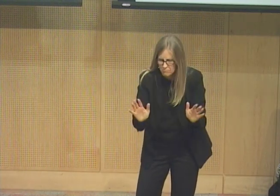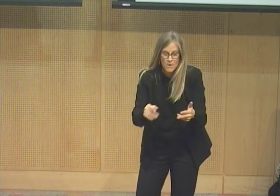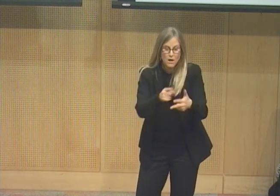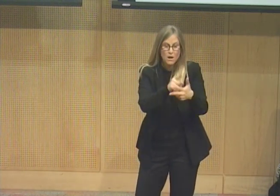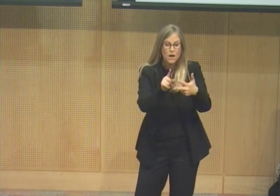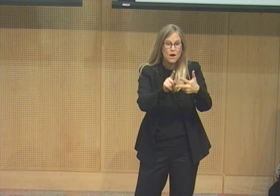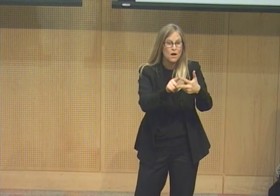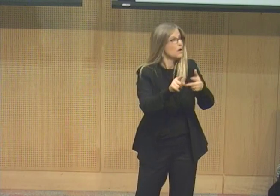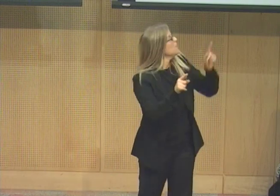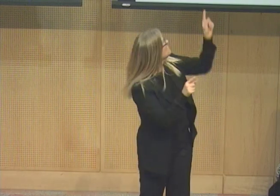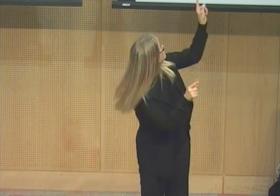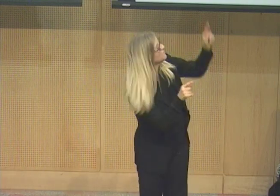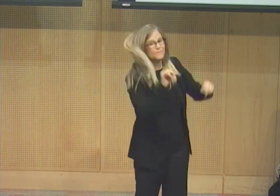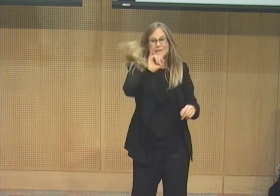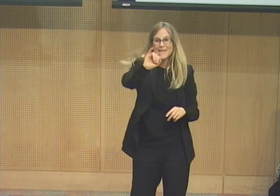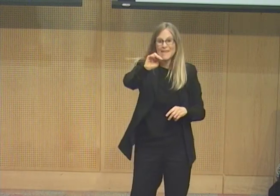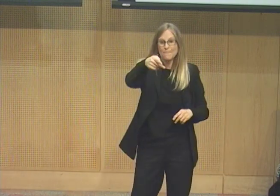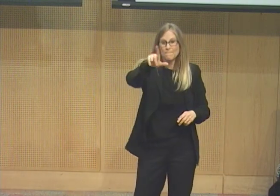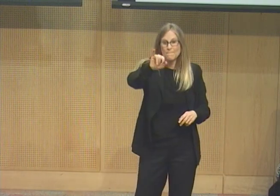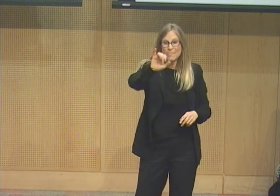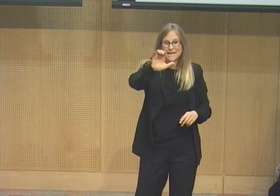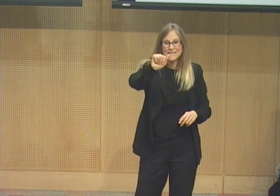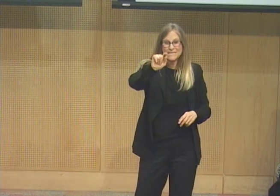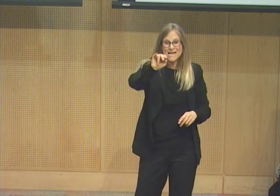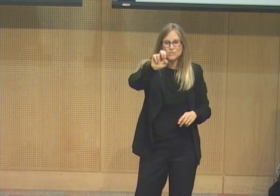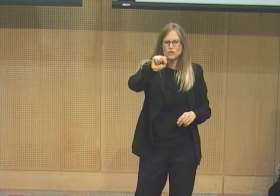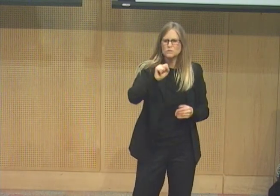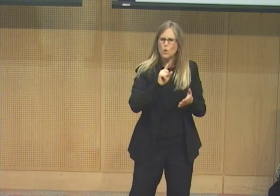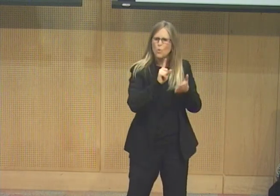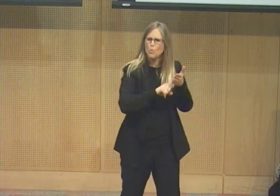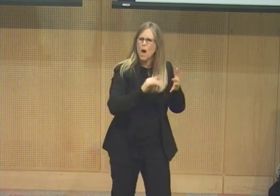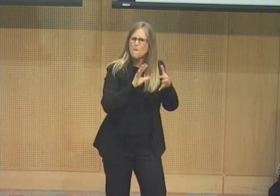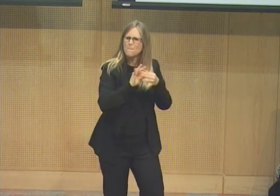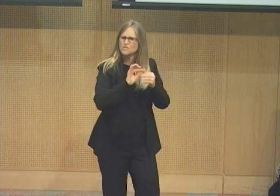But those are simply the words that are used. Implications is next,